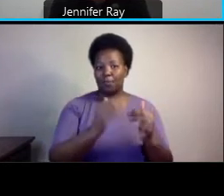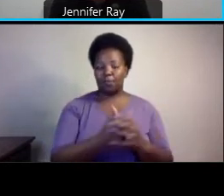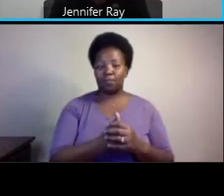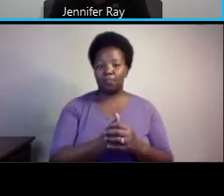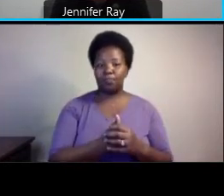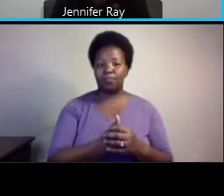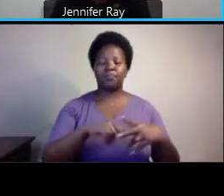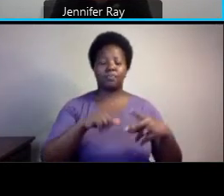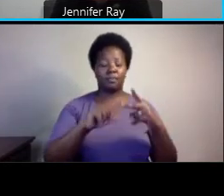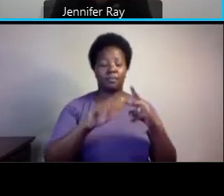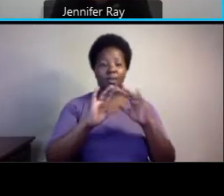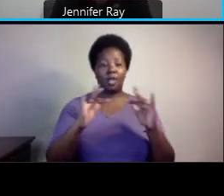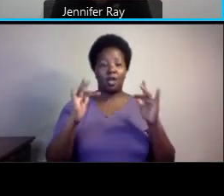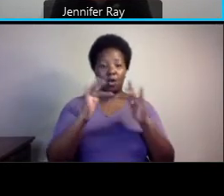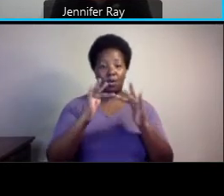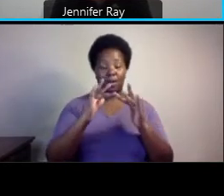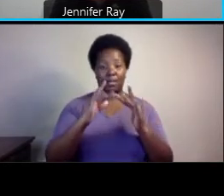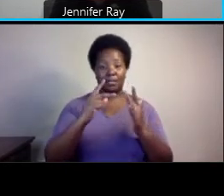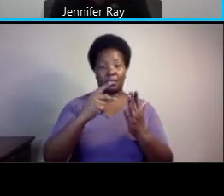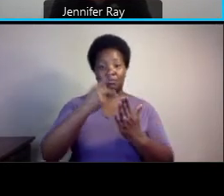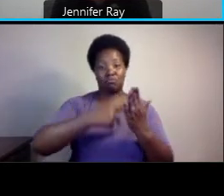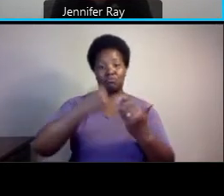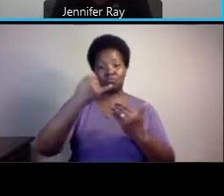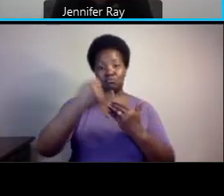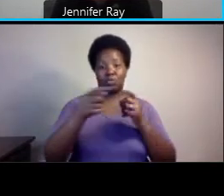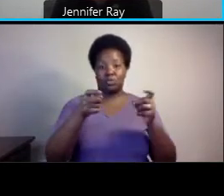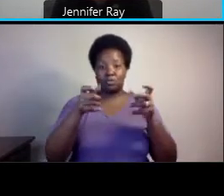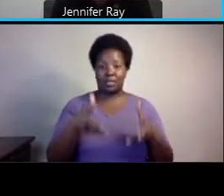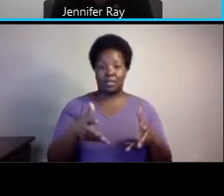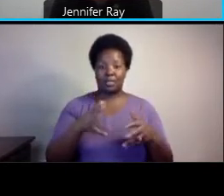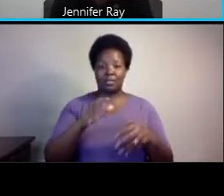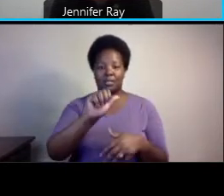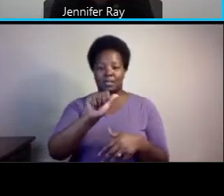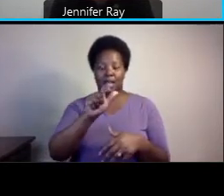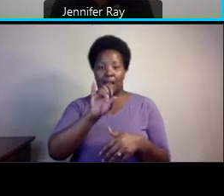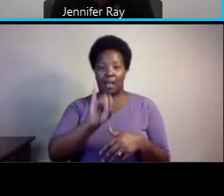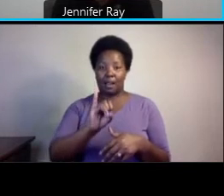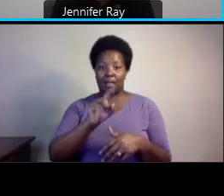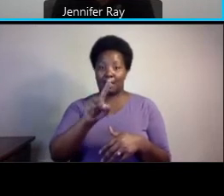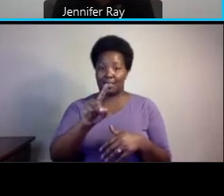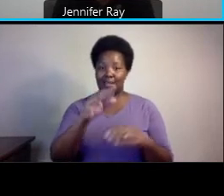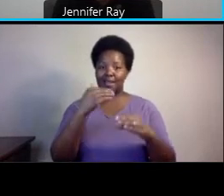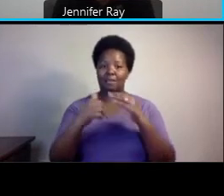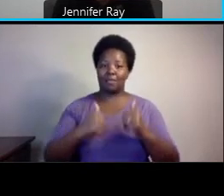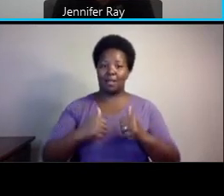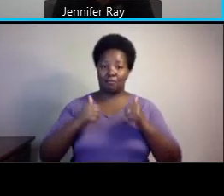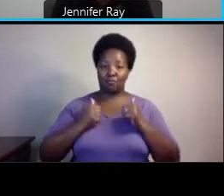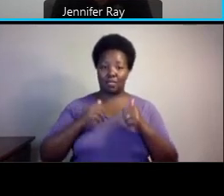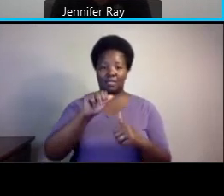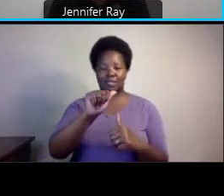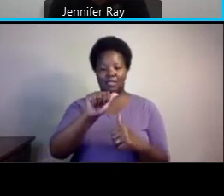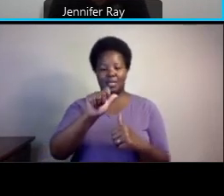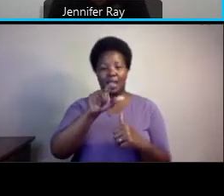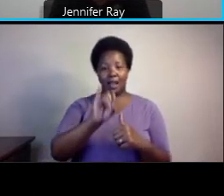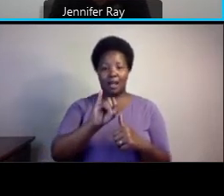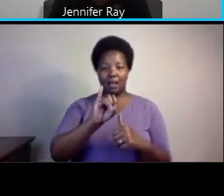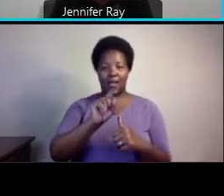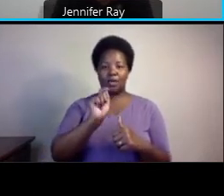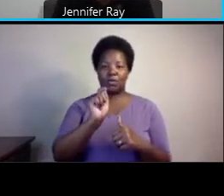contact the project manager ali shaqiri at the email address at a l i dot s h a